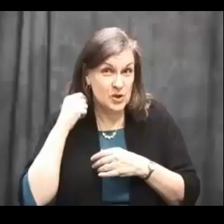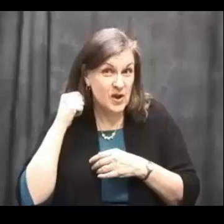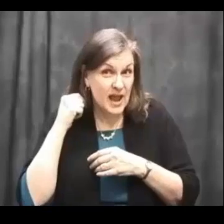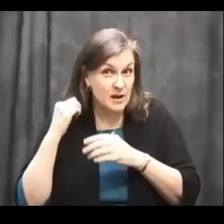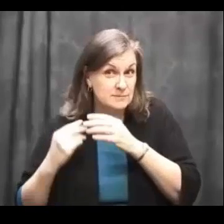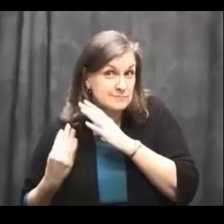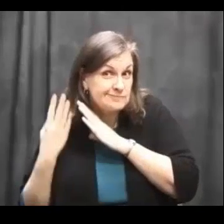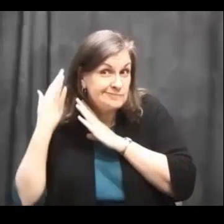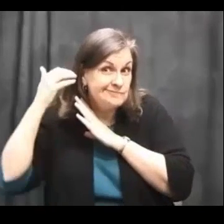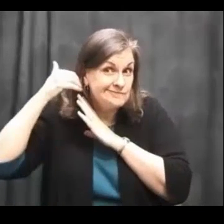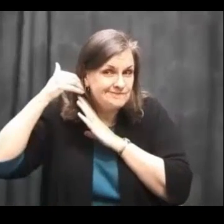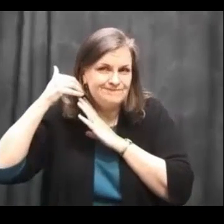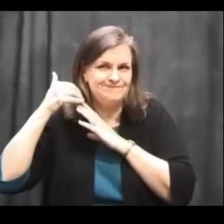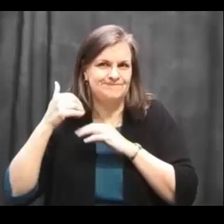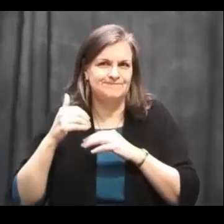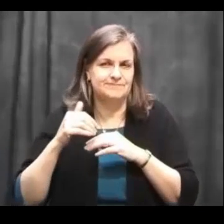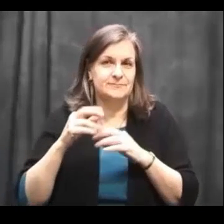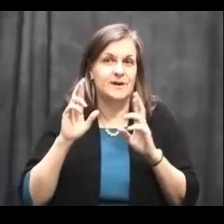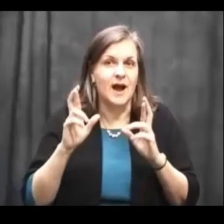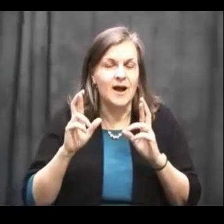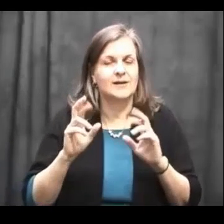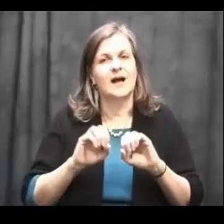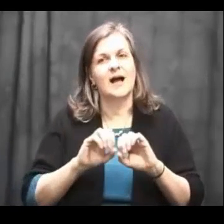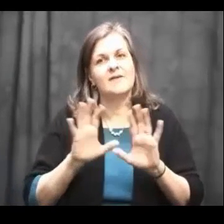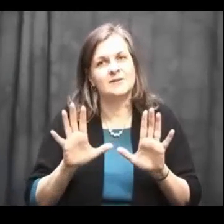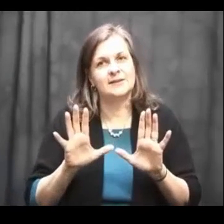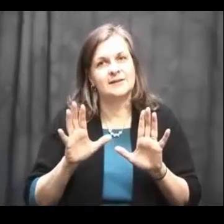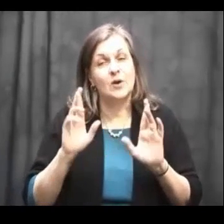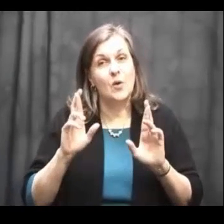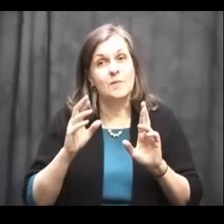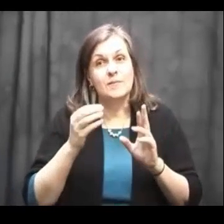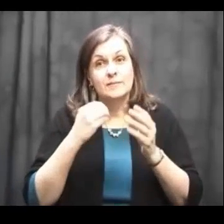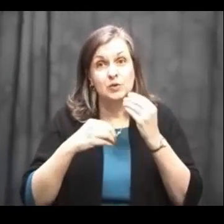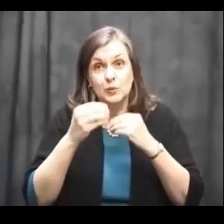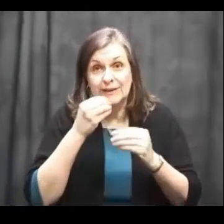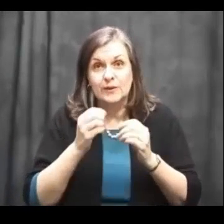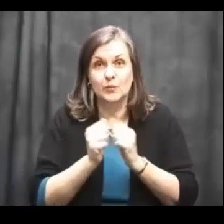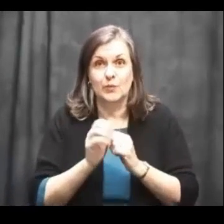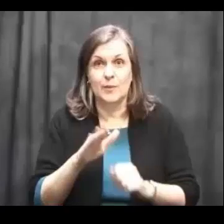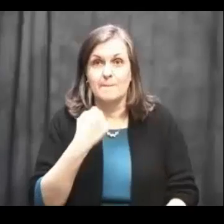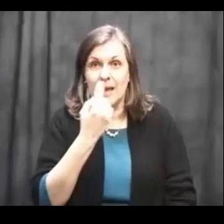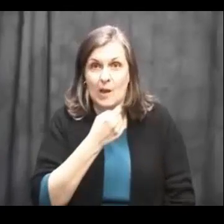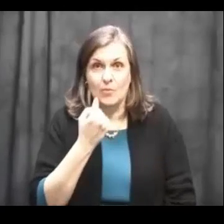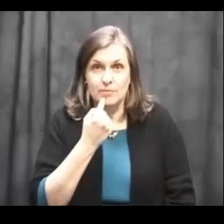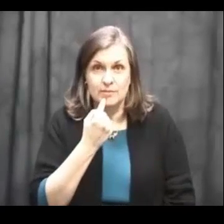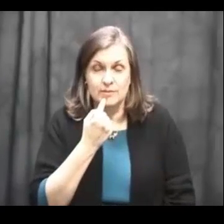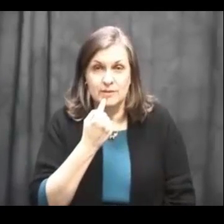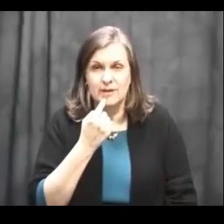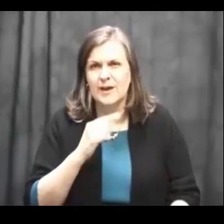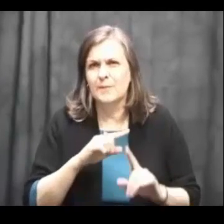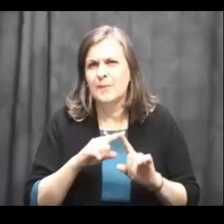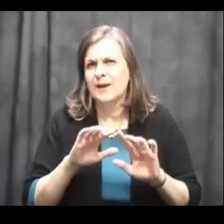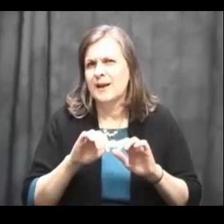through your hair?? well obviously we hope that are getting it into your body through your mouth